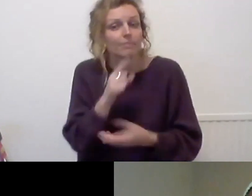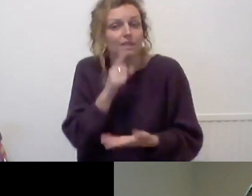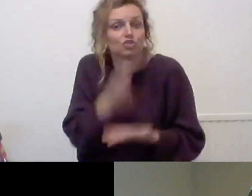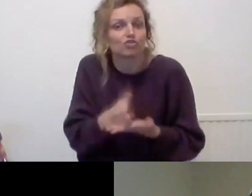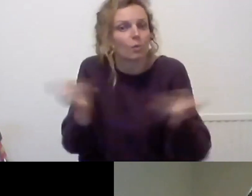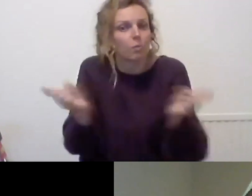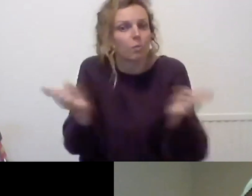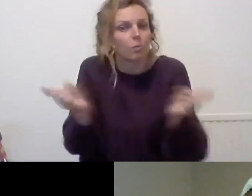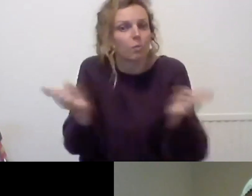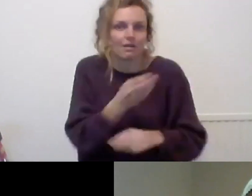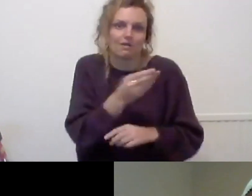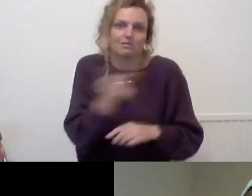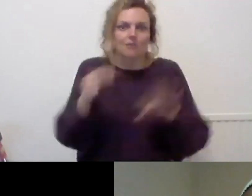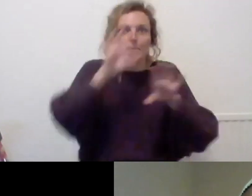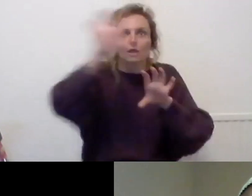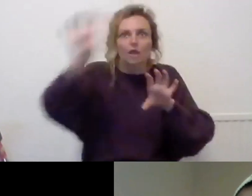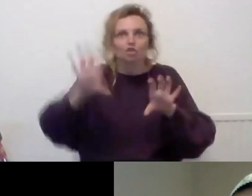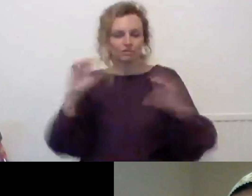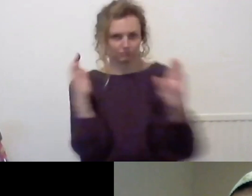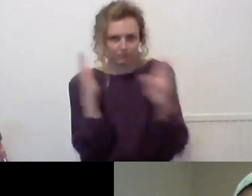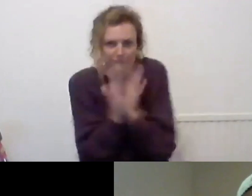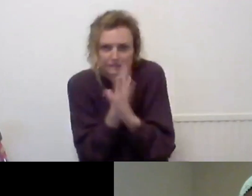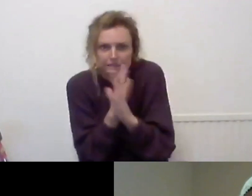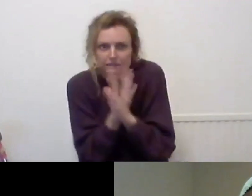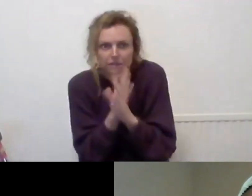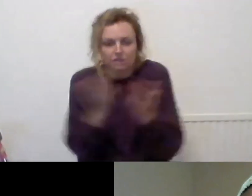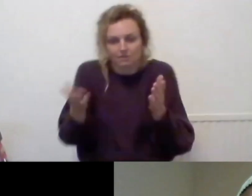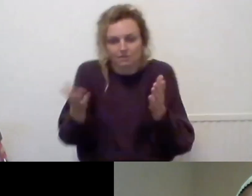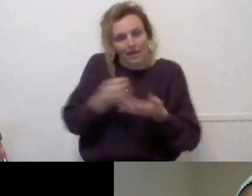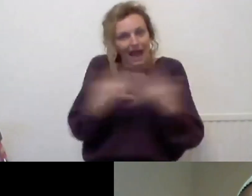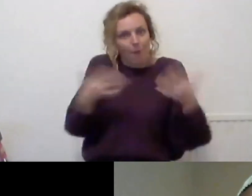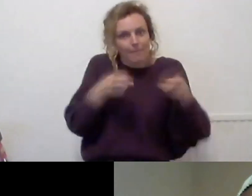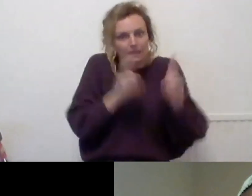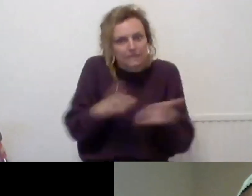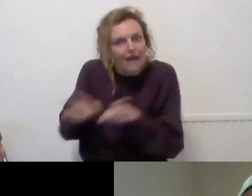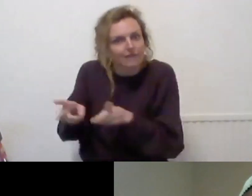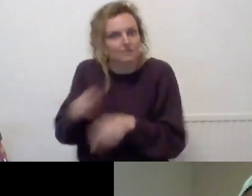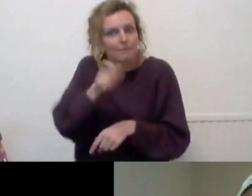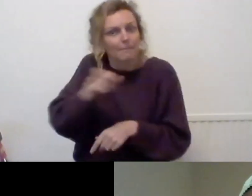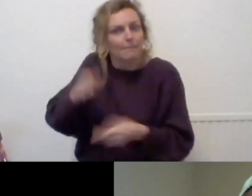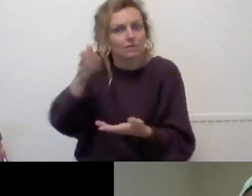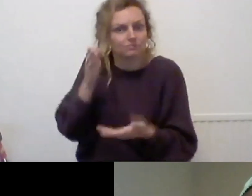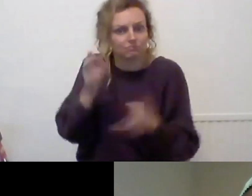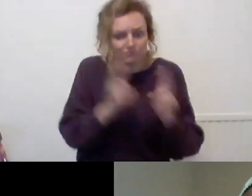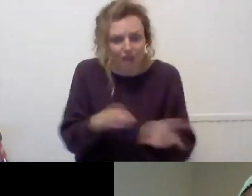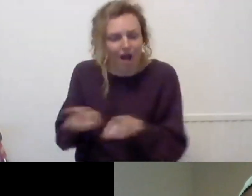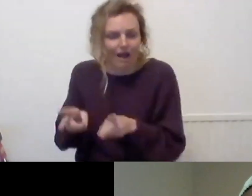than exaggerated. And men majority of COVID deaths have had positive swamps,